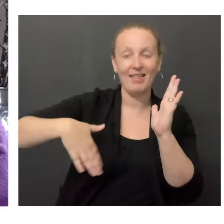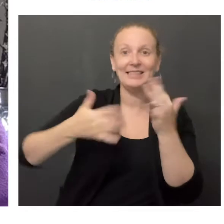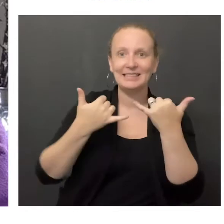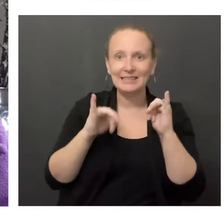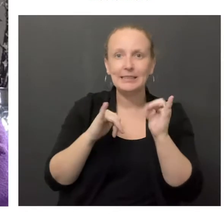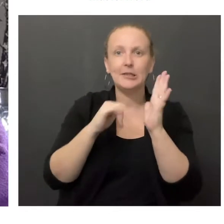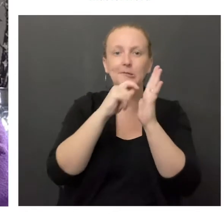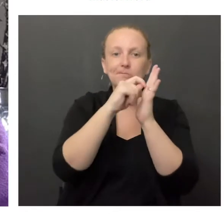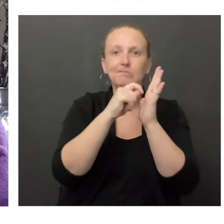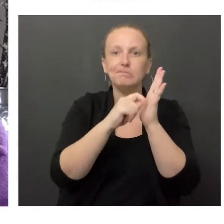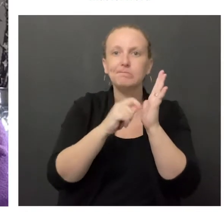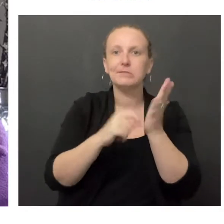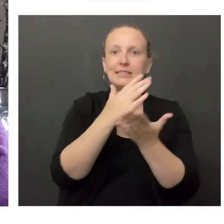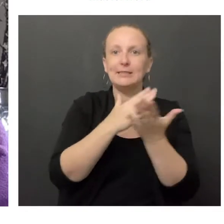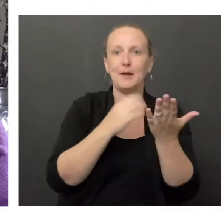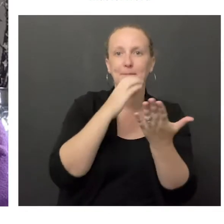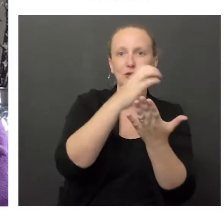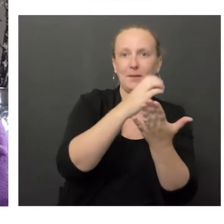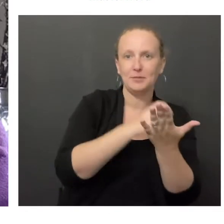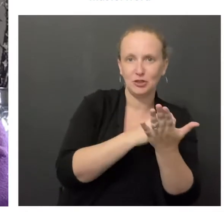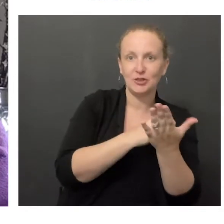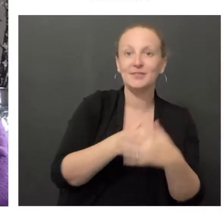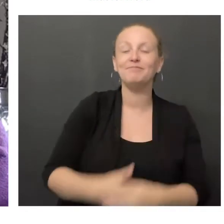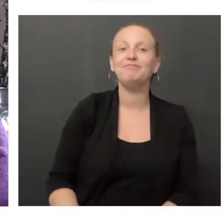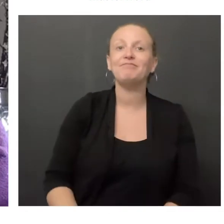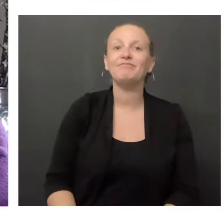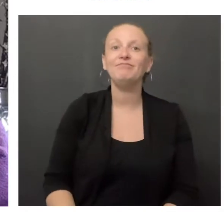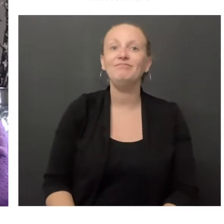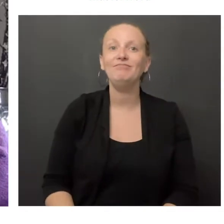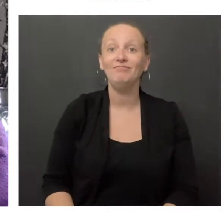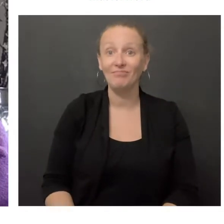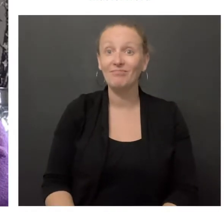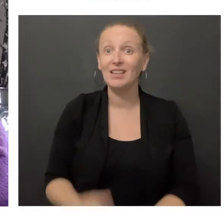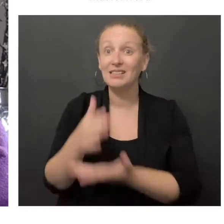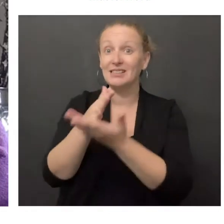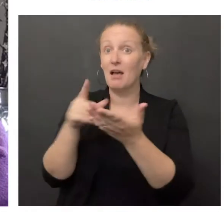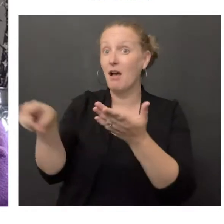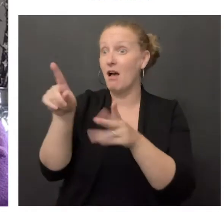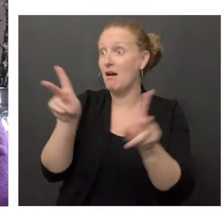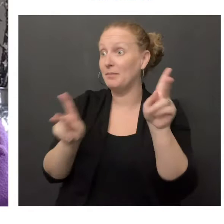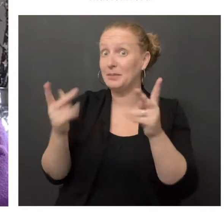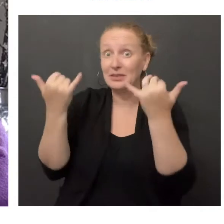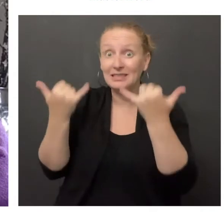book and there are people who are actively taking notes from those who are actively writing the book.